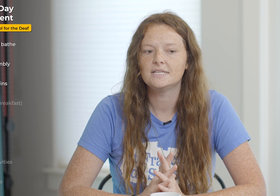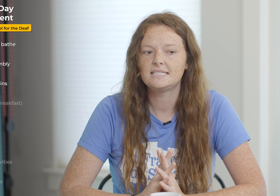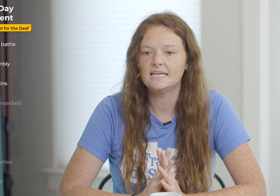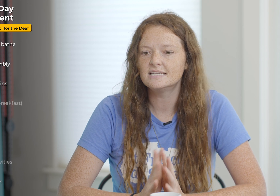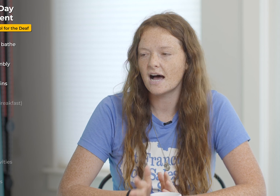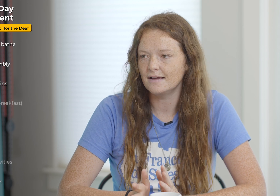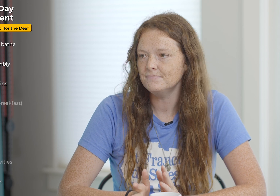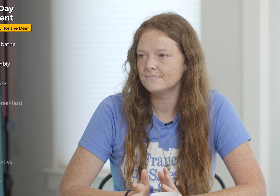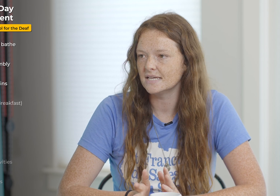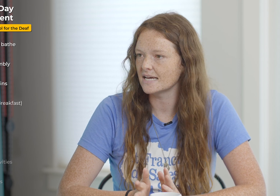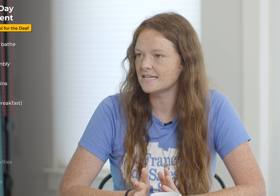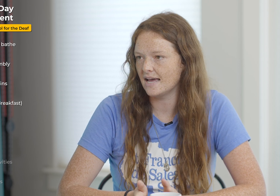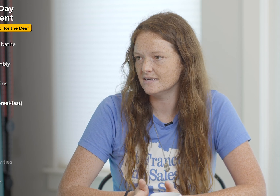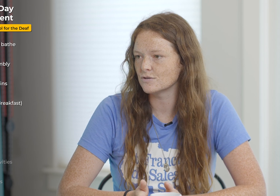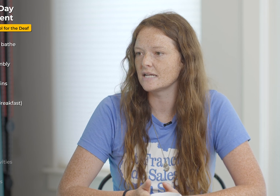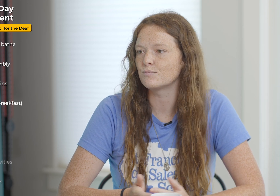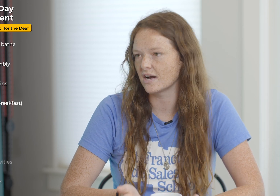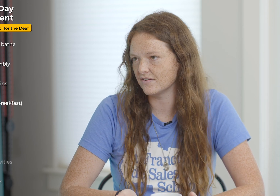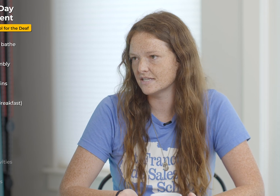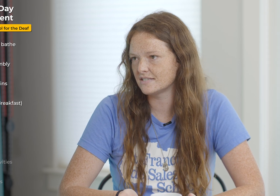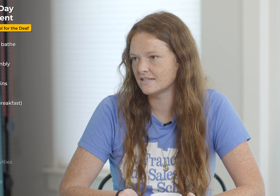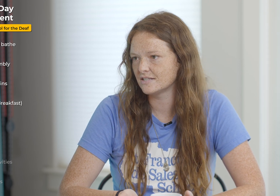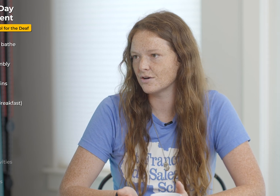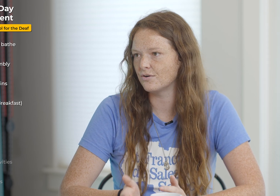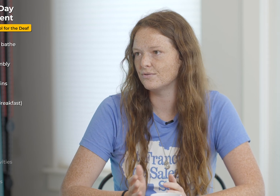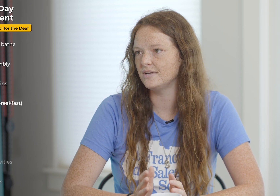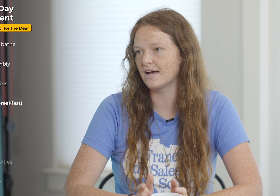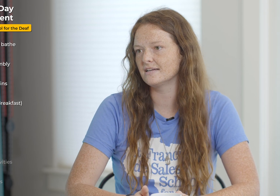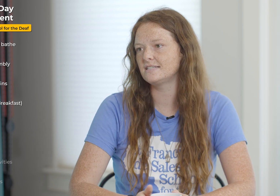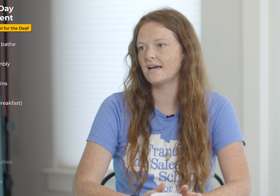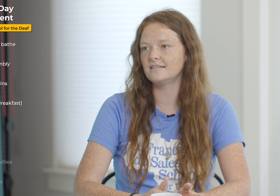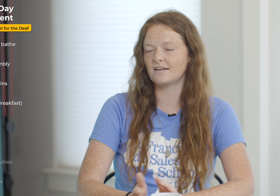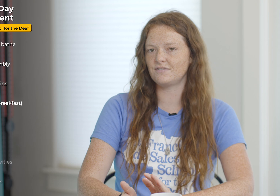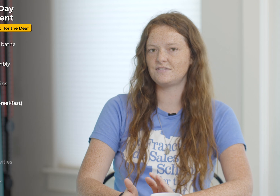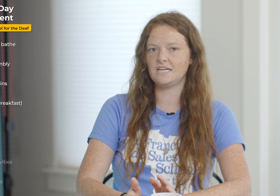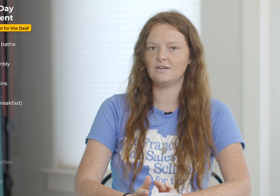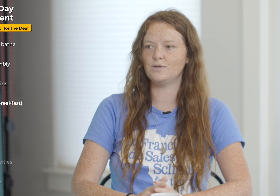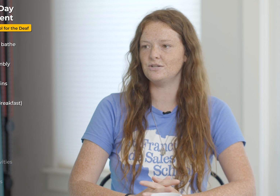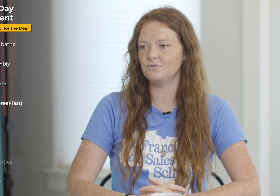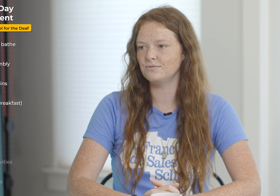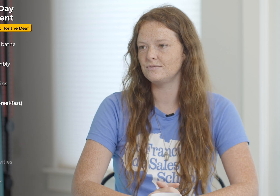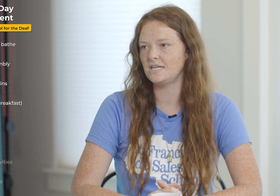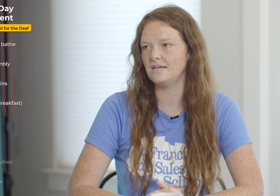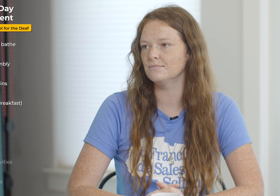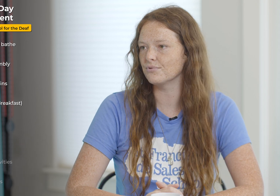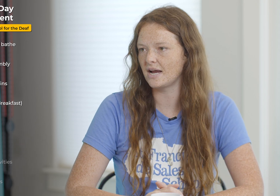Tea time is at ten. So that's breakfast. So okay, yeah, ten, ten, 15. We do tea break.